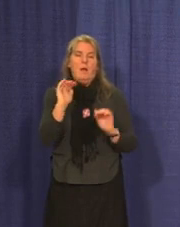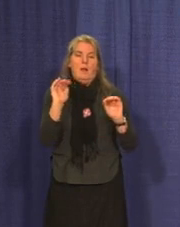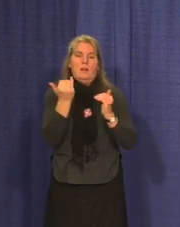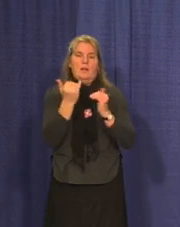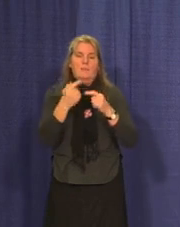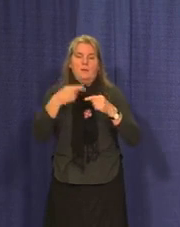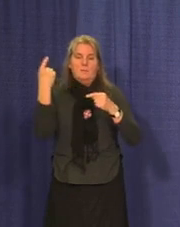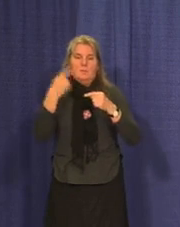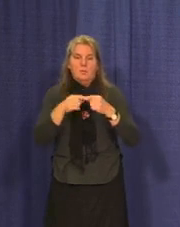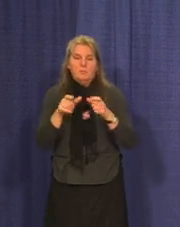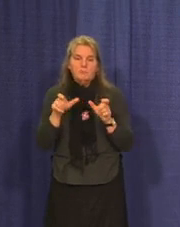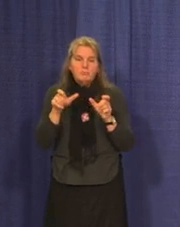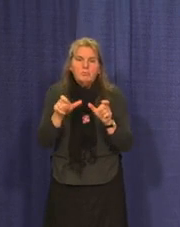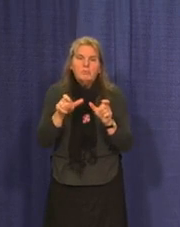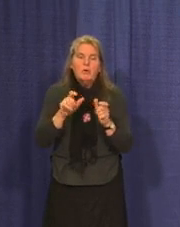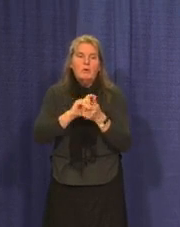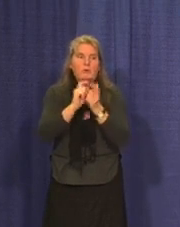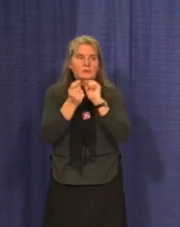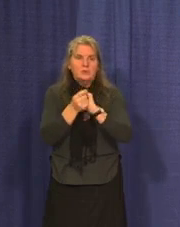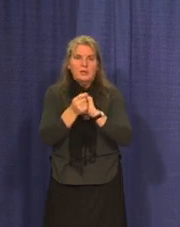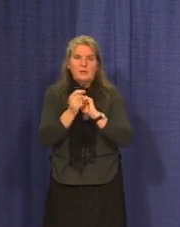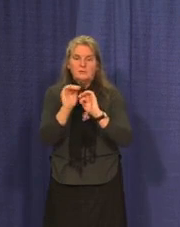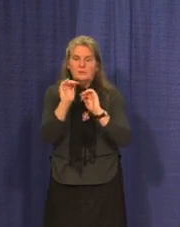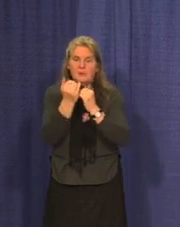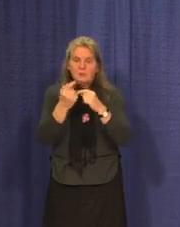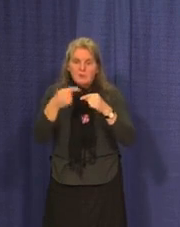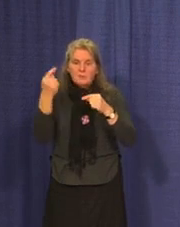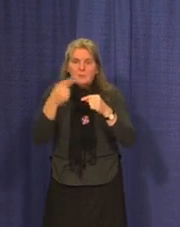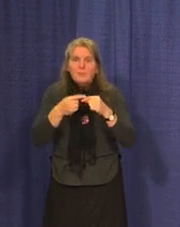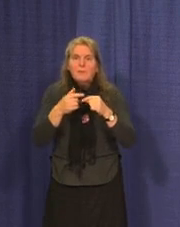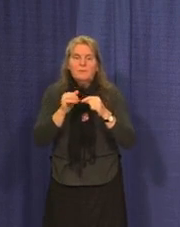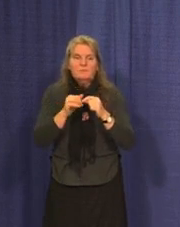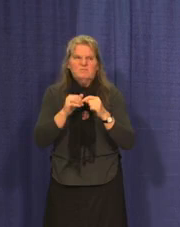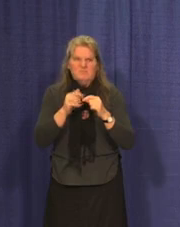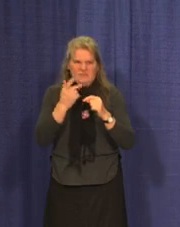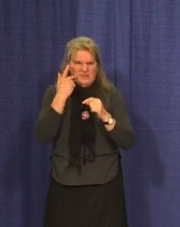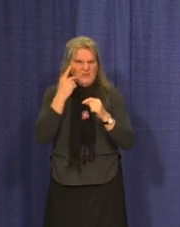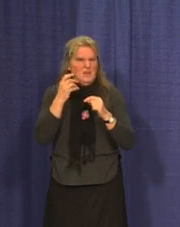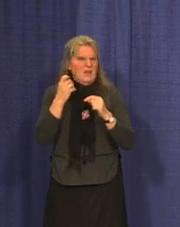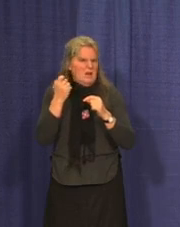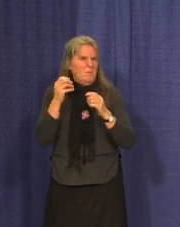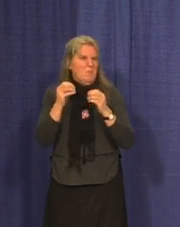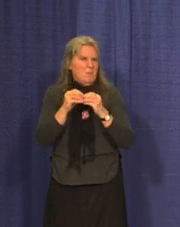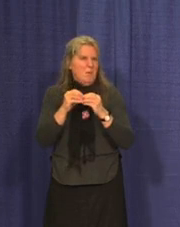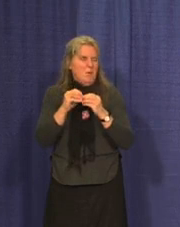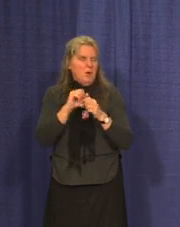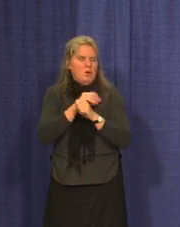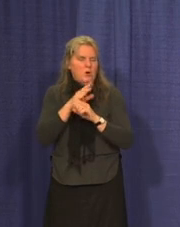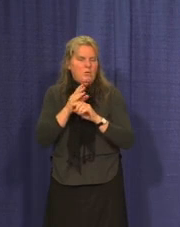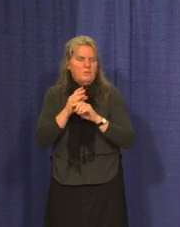restricting border crossings or any change in restrictions, seeing as we are seeing more